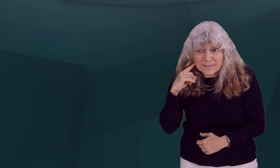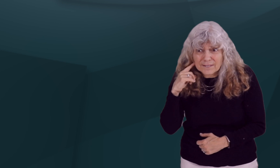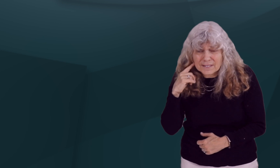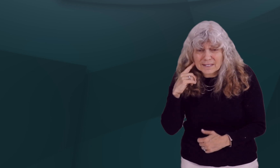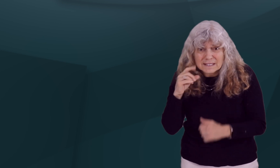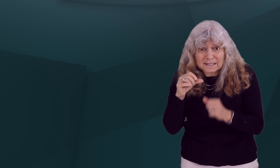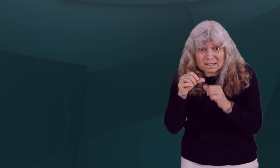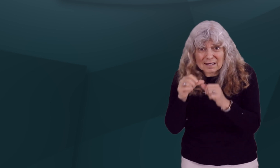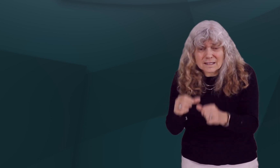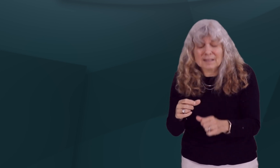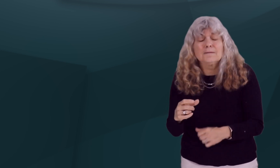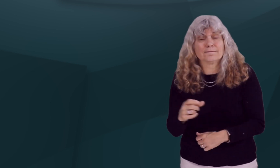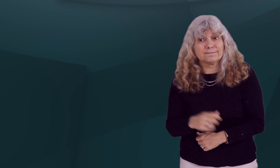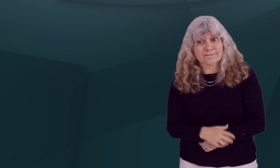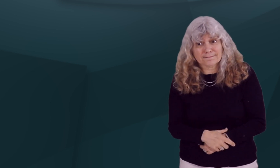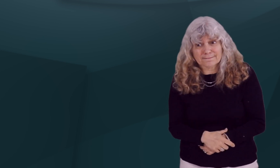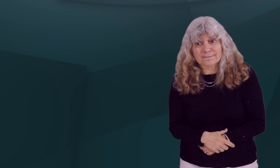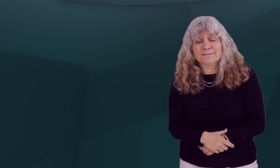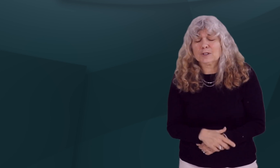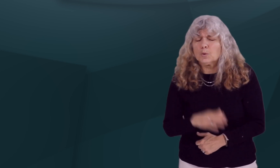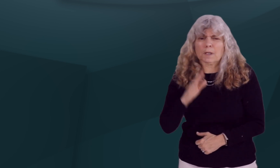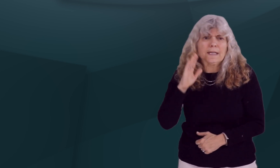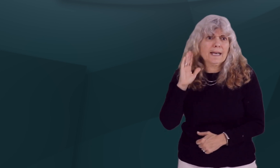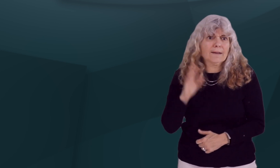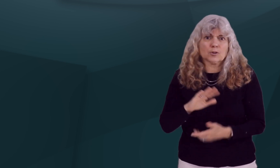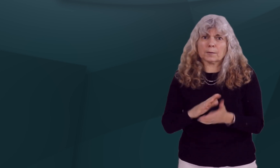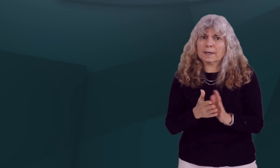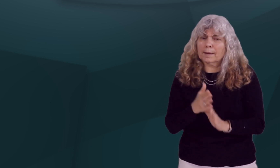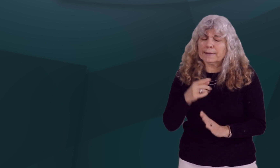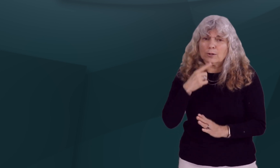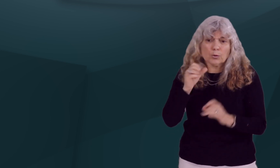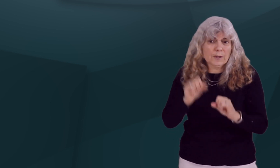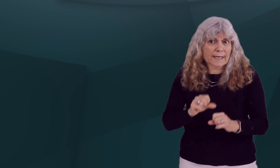I was puzzled and asked, "Will I always be deaf?"